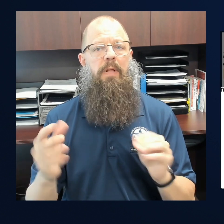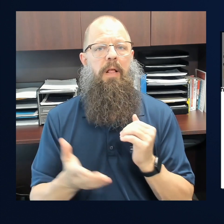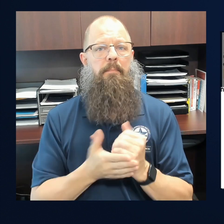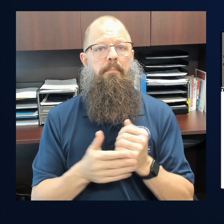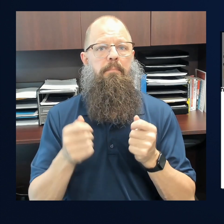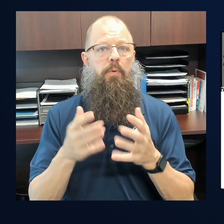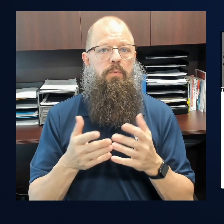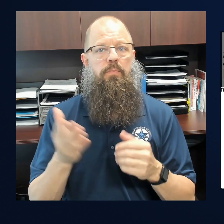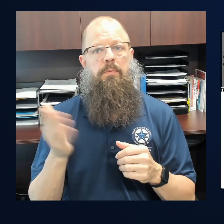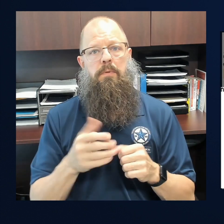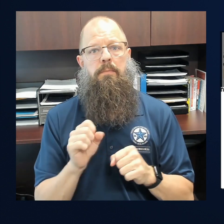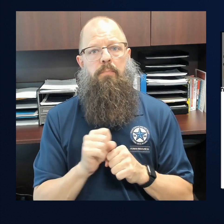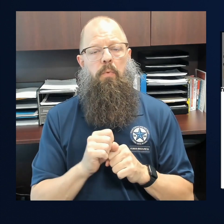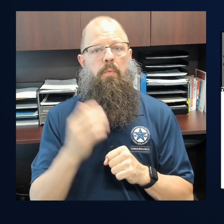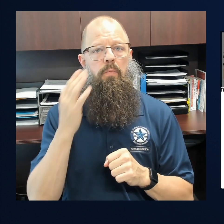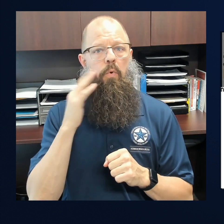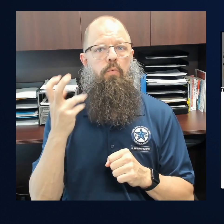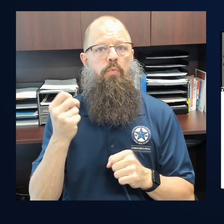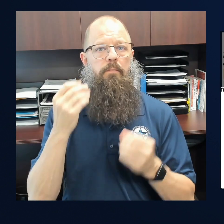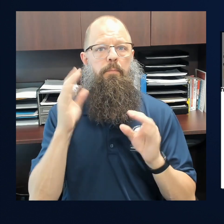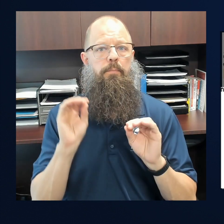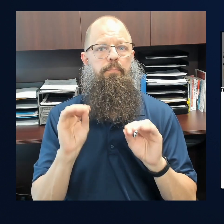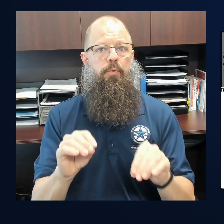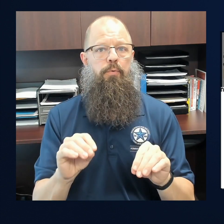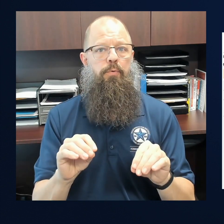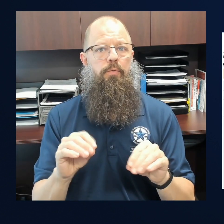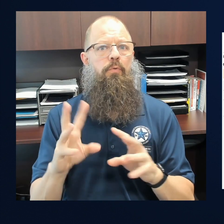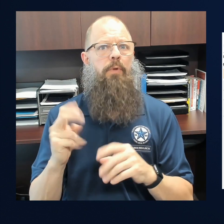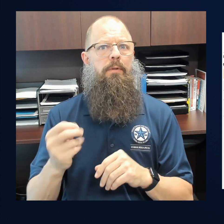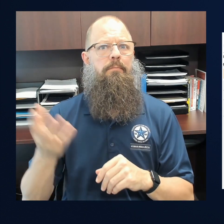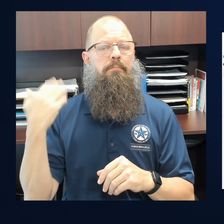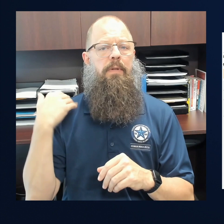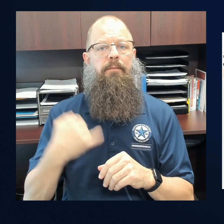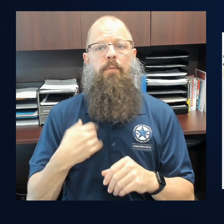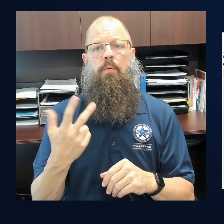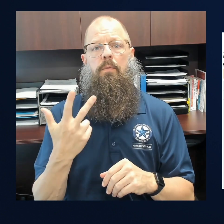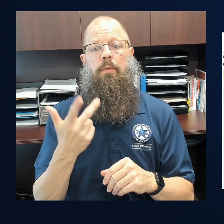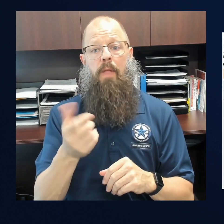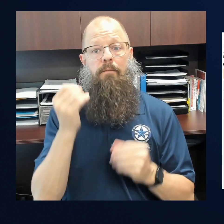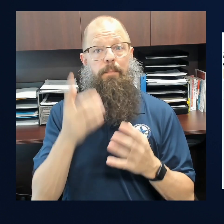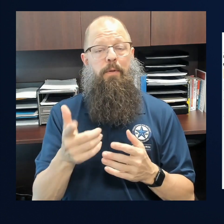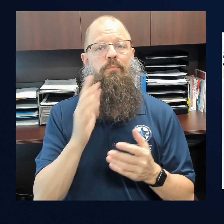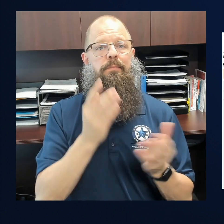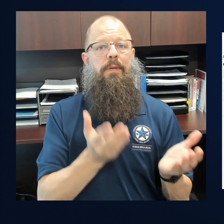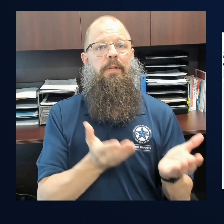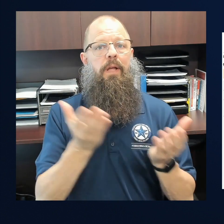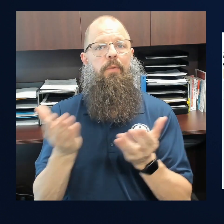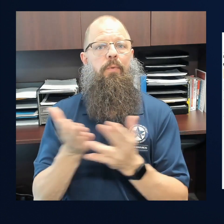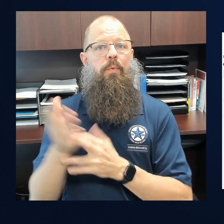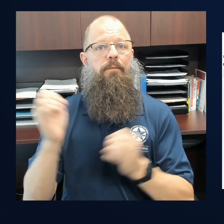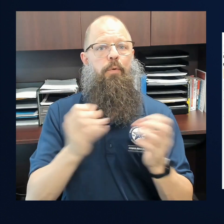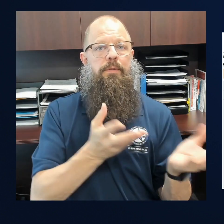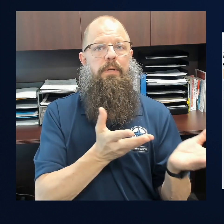comments. This will allow managers and employees to know when the information was input and because